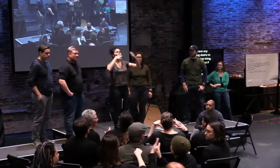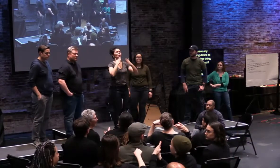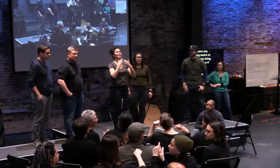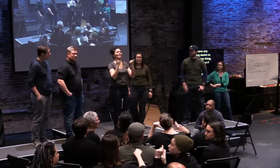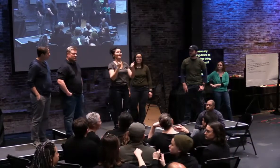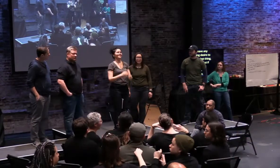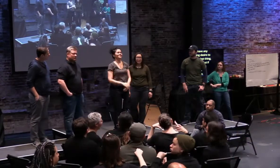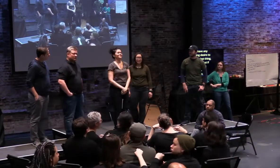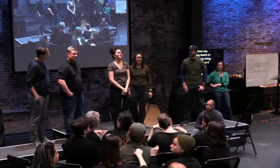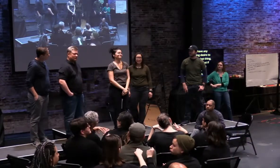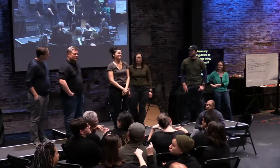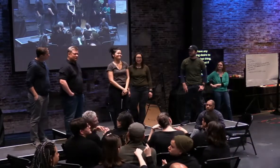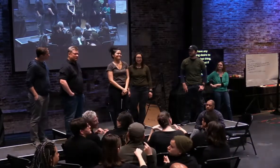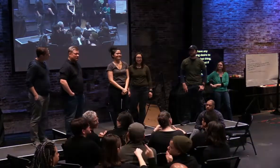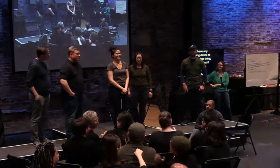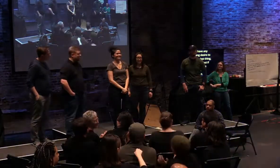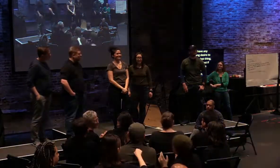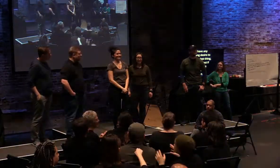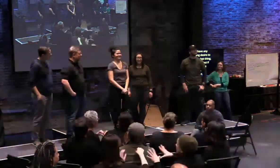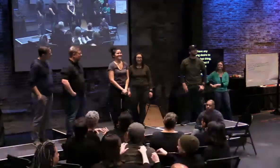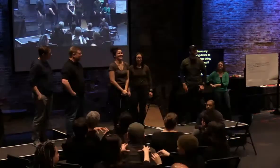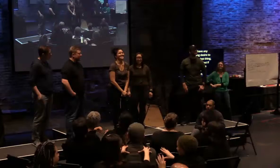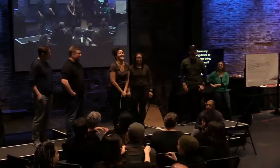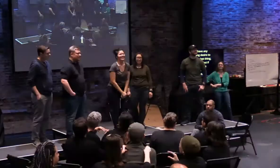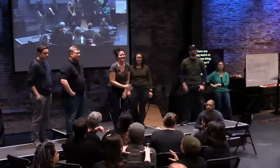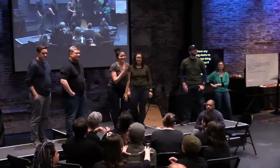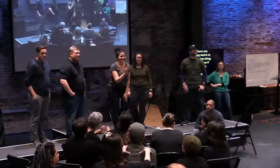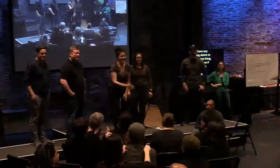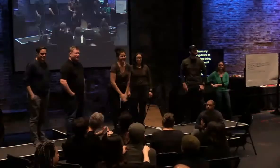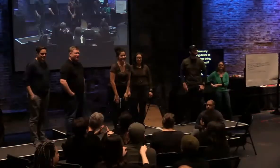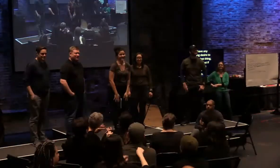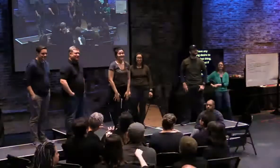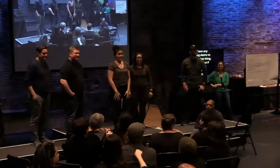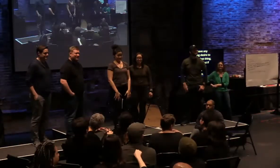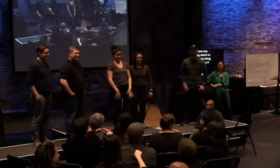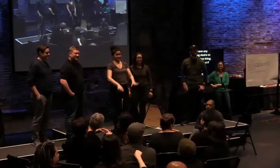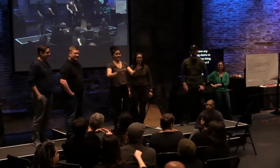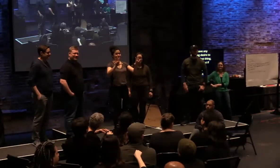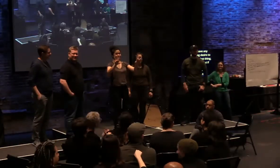Lights, please, just for good luck, one more time. Thank you.